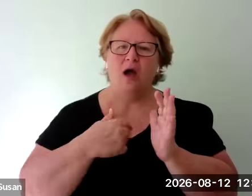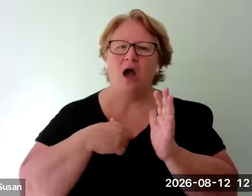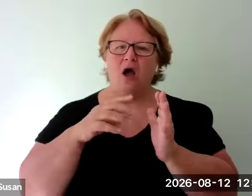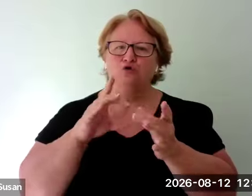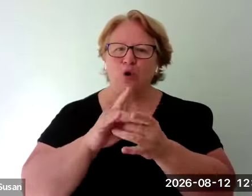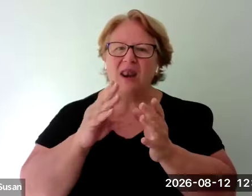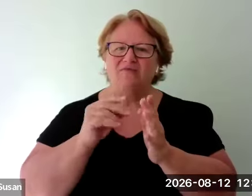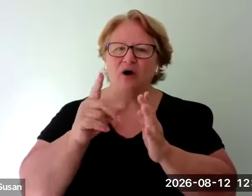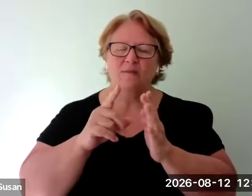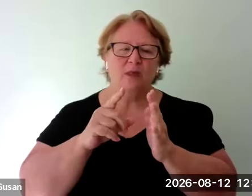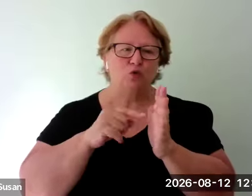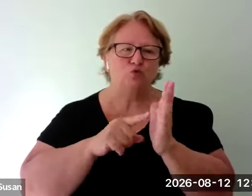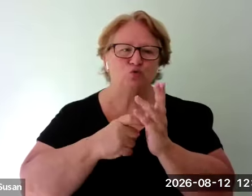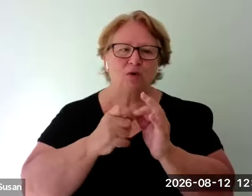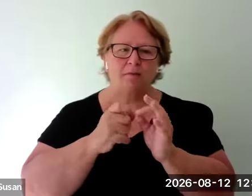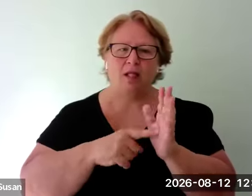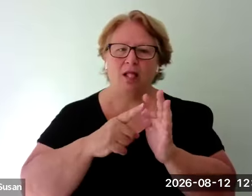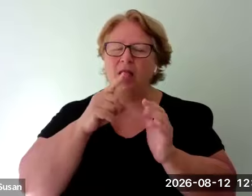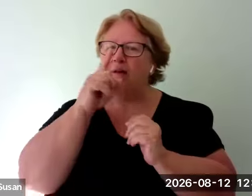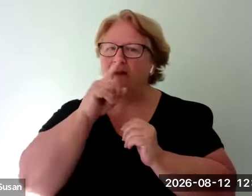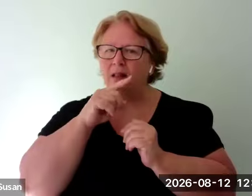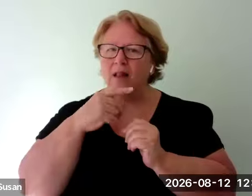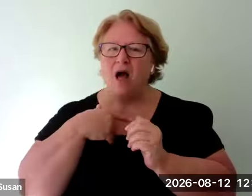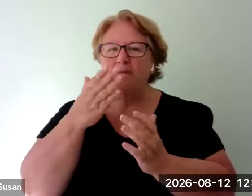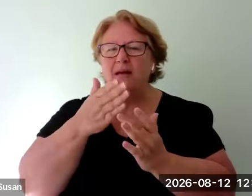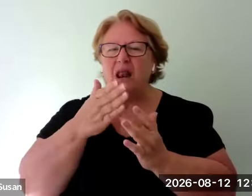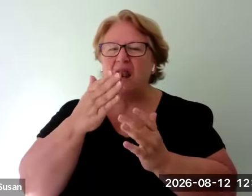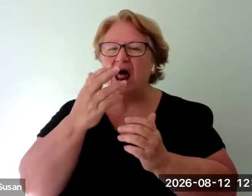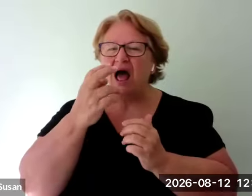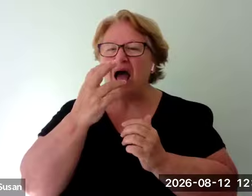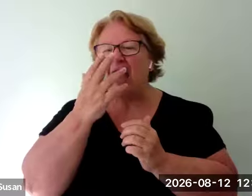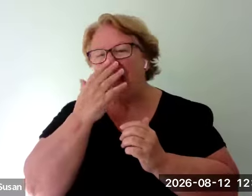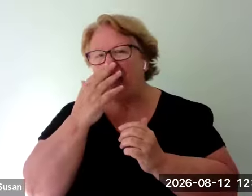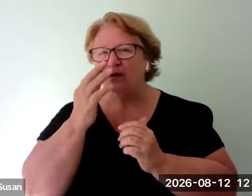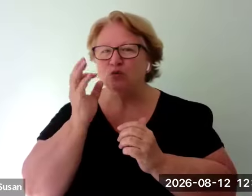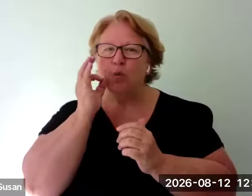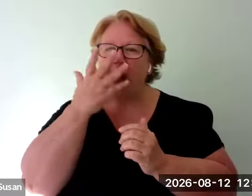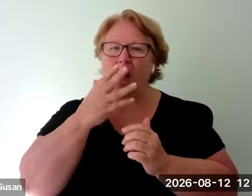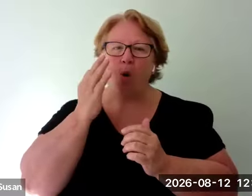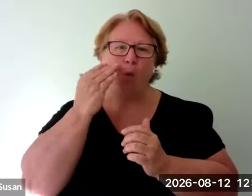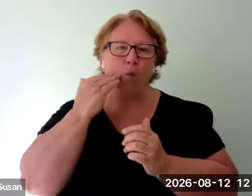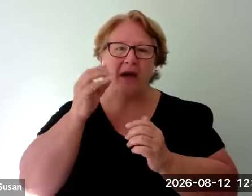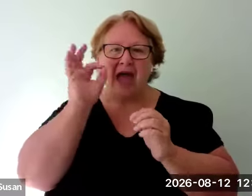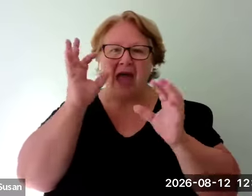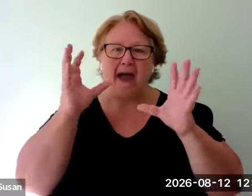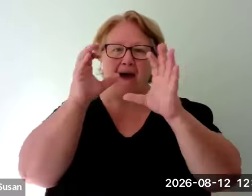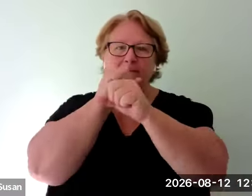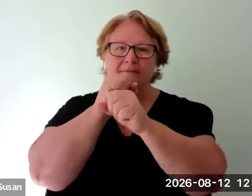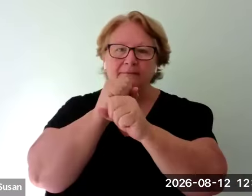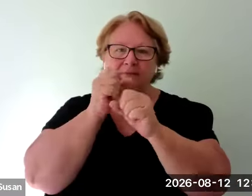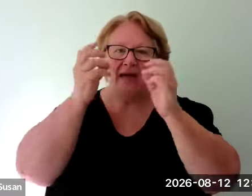Partnership. My pronouns are she/her and I'm joining you today from the lands of the Yugara and Turrbal people. I'm